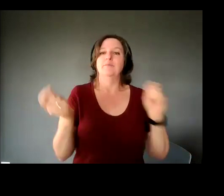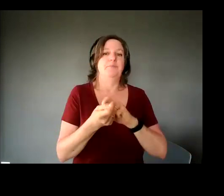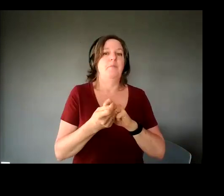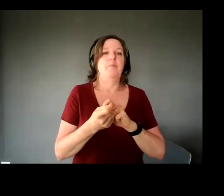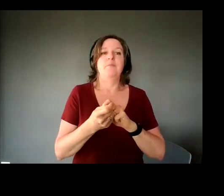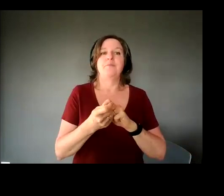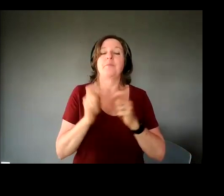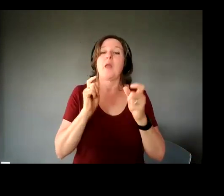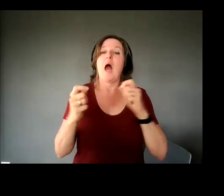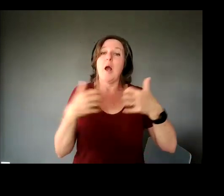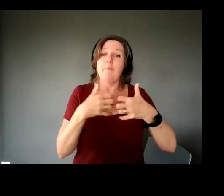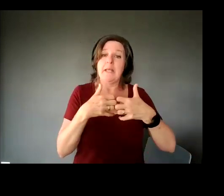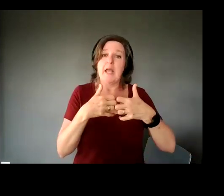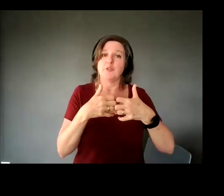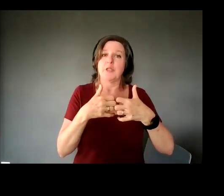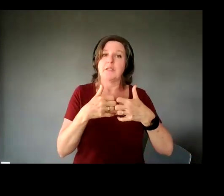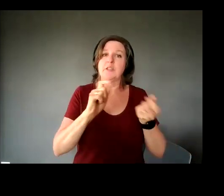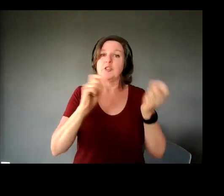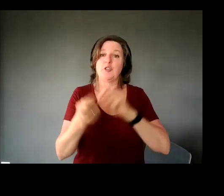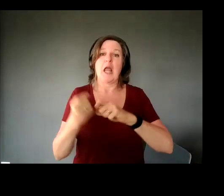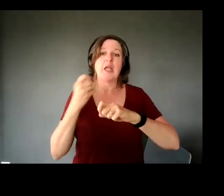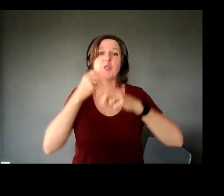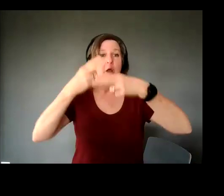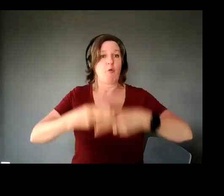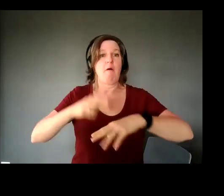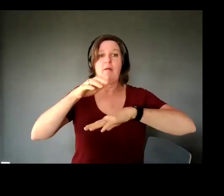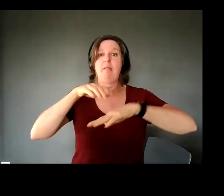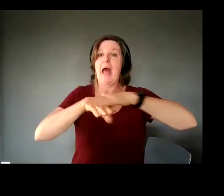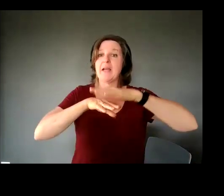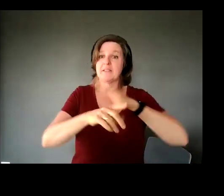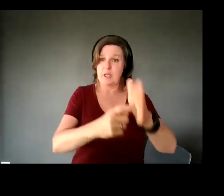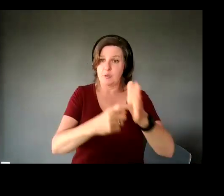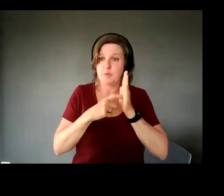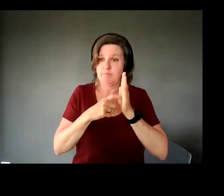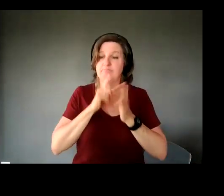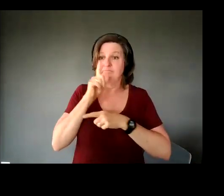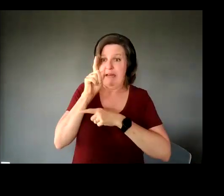access requirements that they are necessary, I think that can sometimes help ensure we get